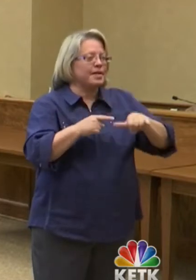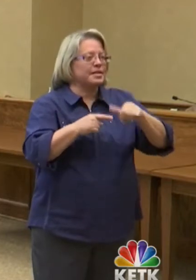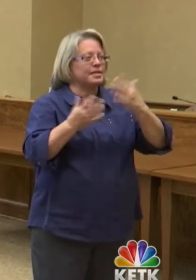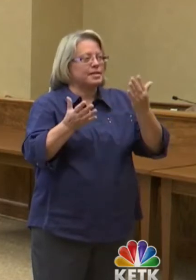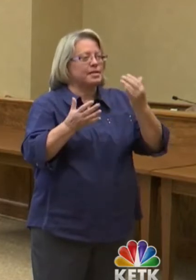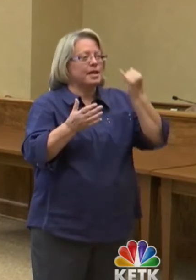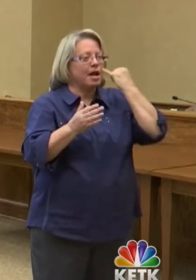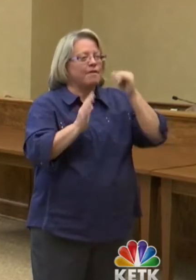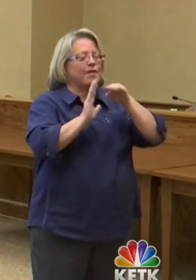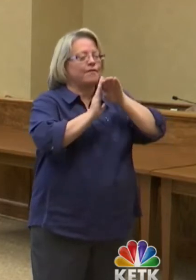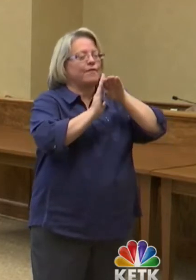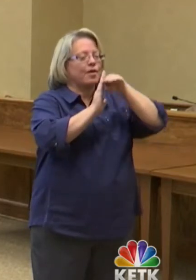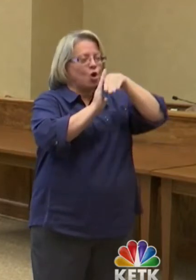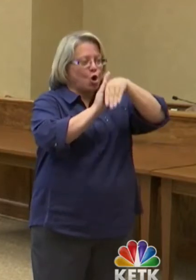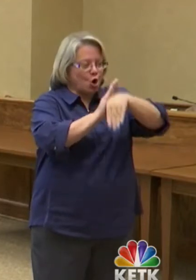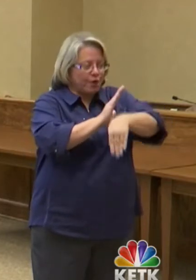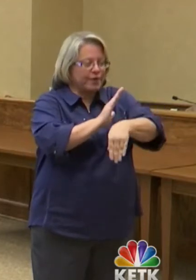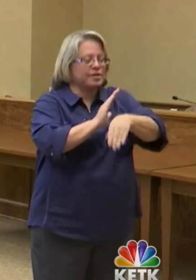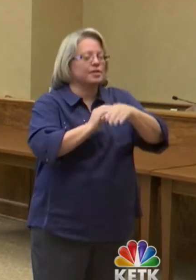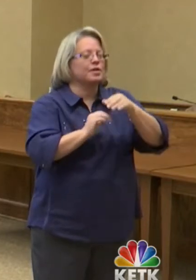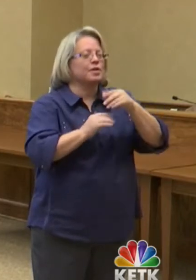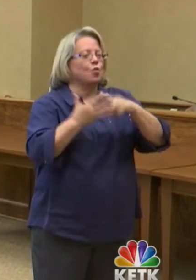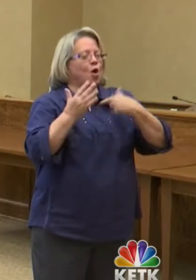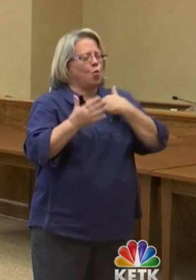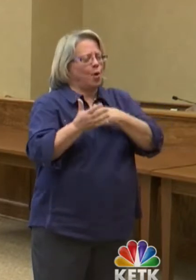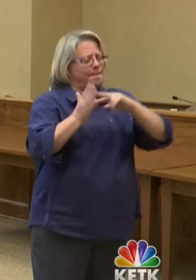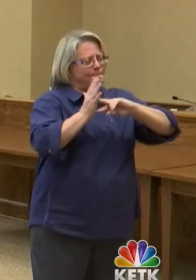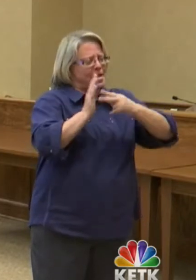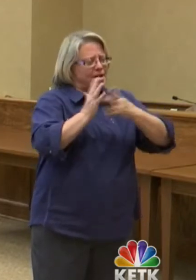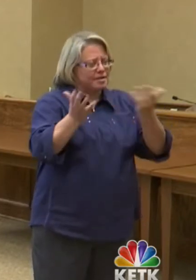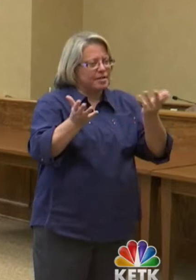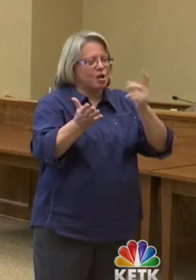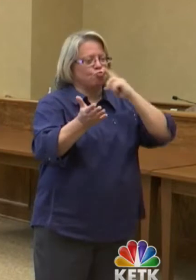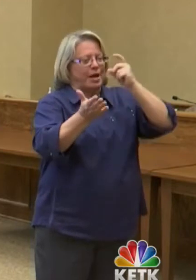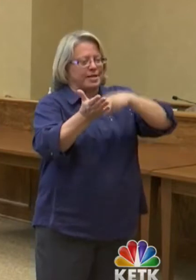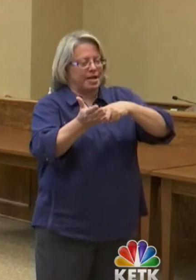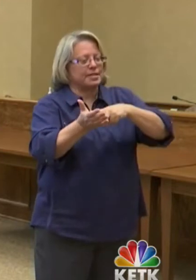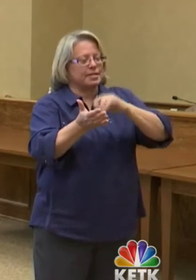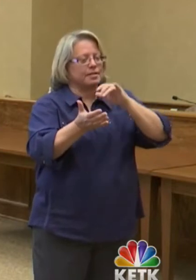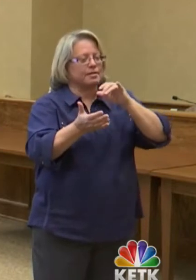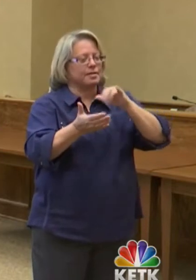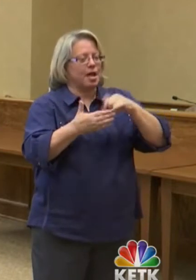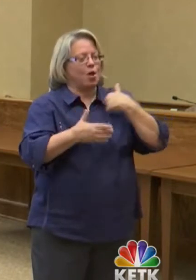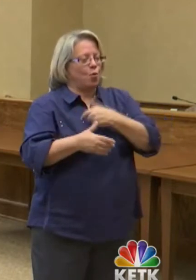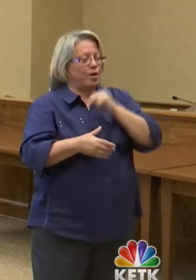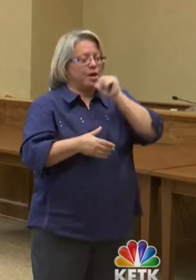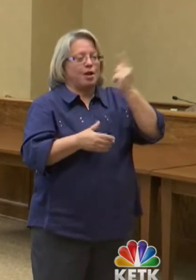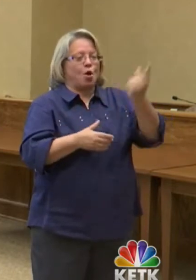FIRST WANT TO TALK A LITTLE BIT ABOUT THE PROGRESS OF TESTING IN THE REGION. PARTICULARLY RELATES TO. SECONDLY A LITTLE BIT ABOUT THIS MOTION OF FLATTENING THE